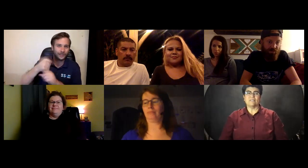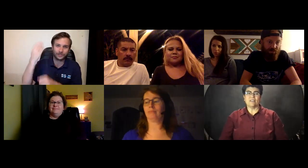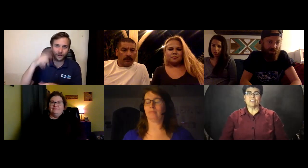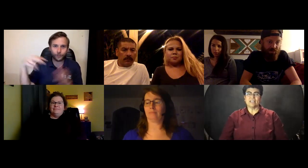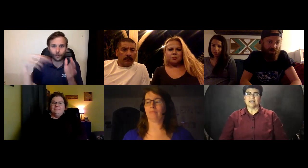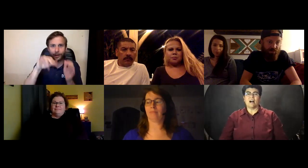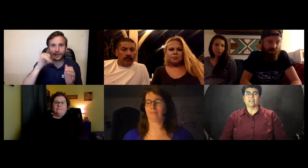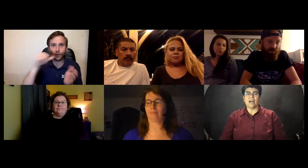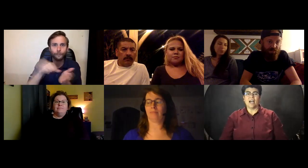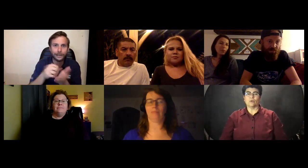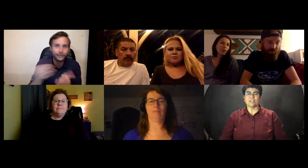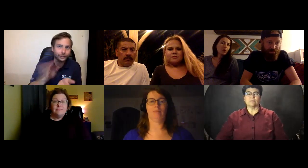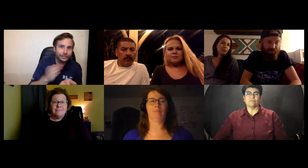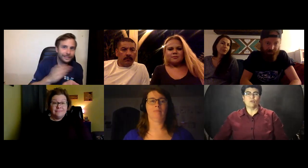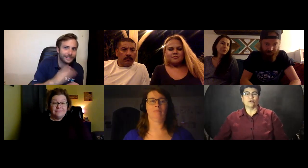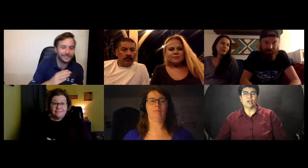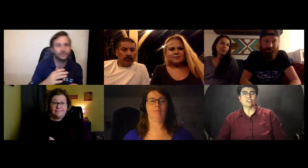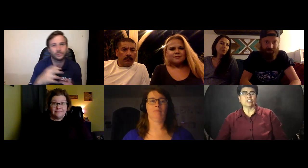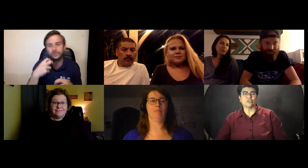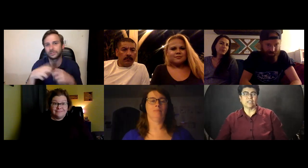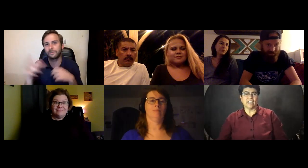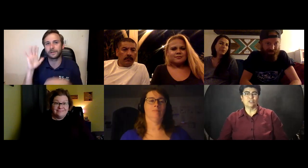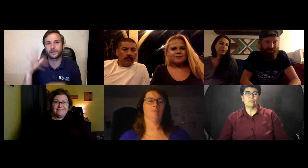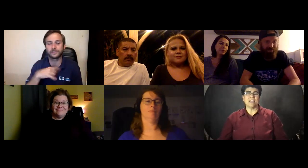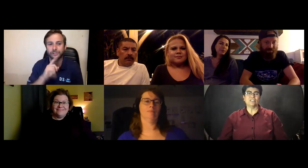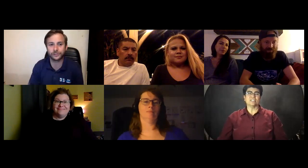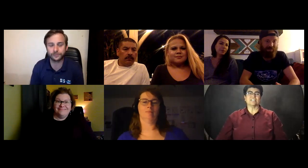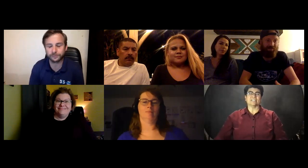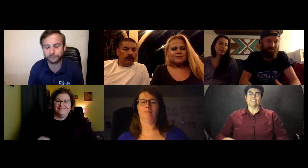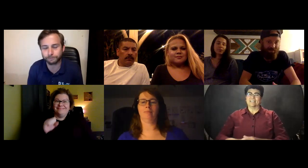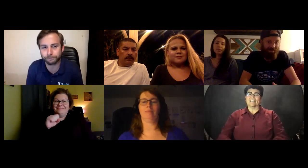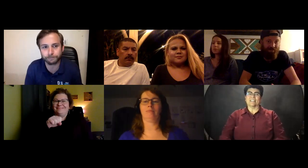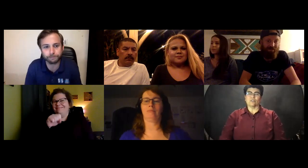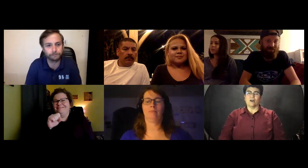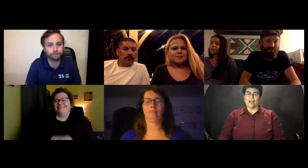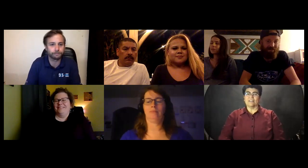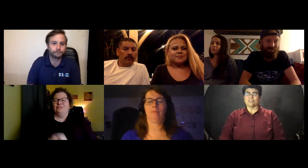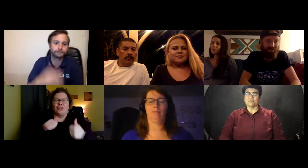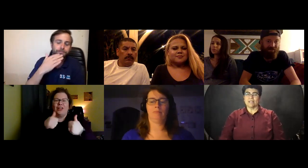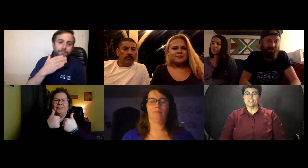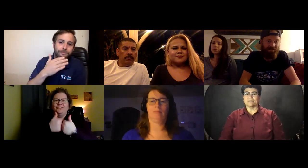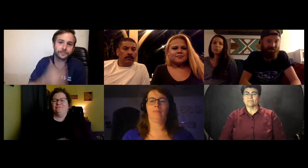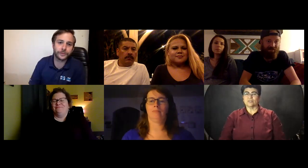everything online whereas before you had to look through the yellow pages and